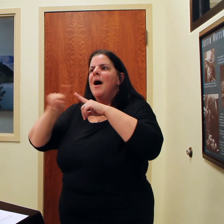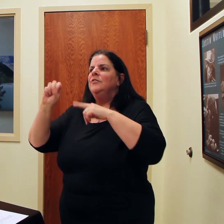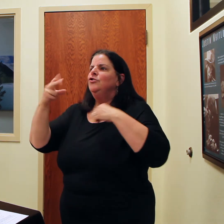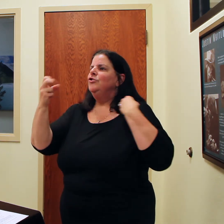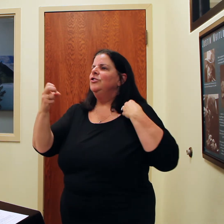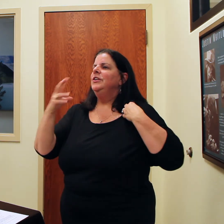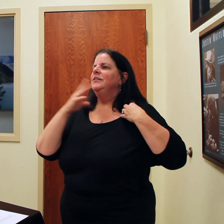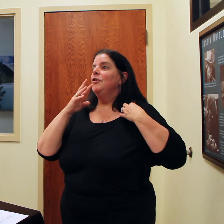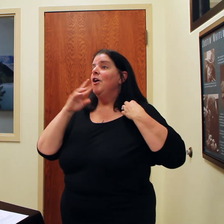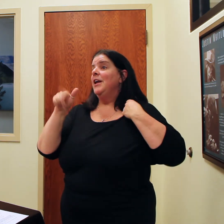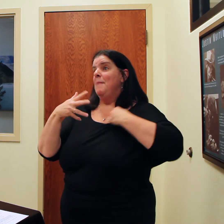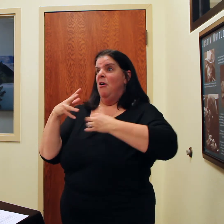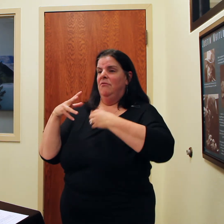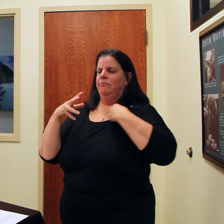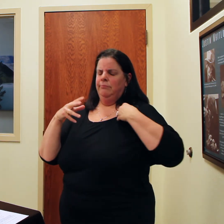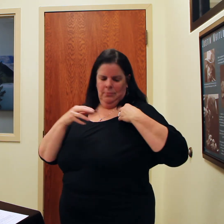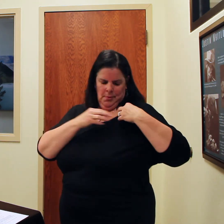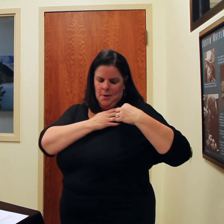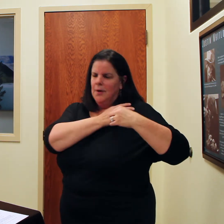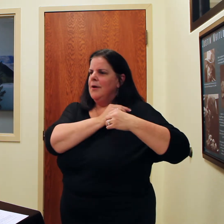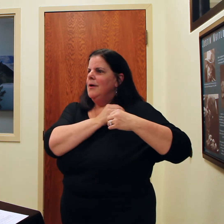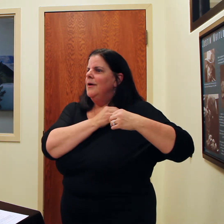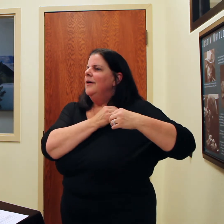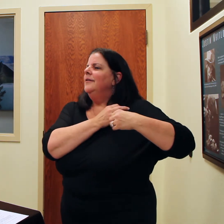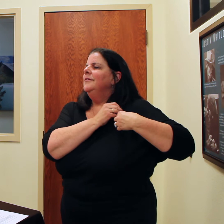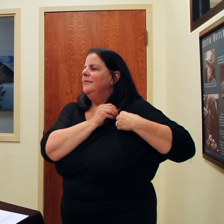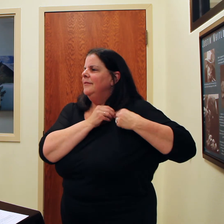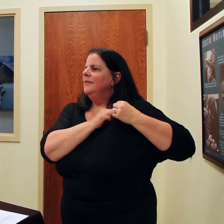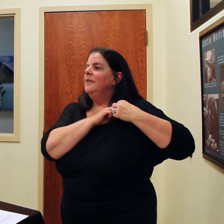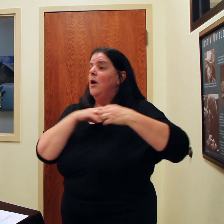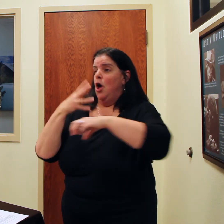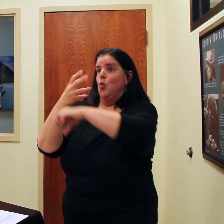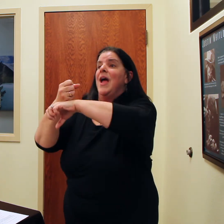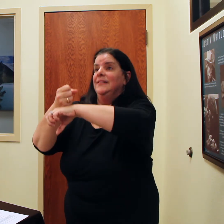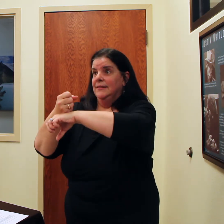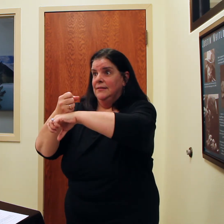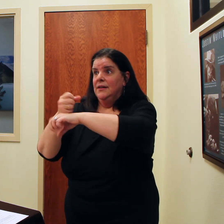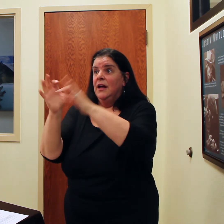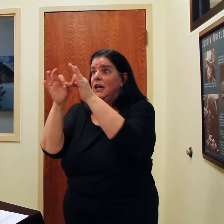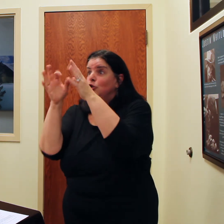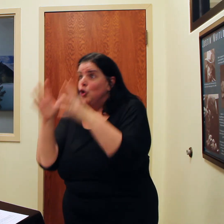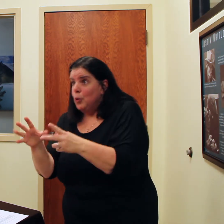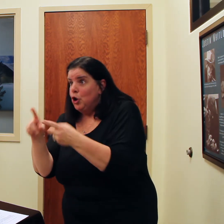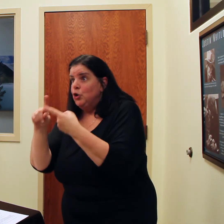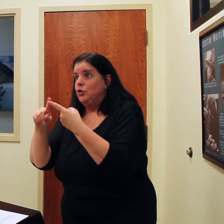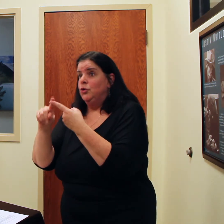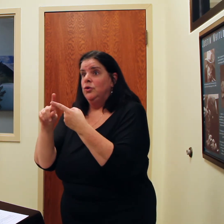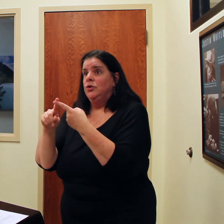there's an arrest that's being made, okay? There's interpreters, and then there's different processes